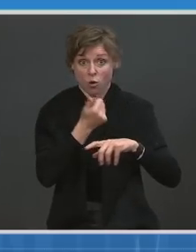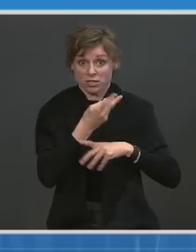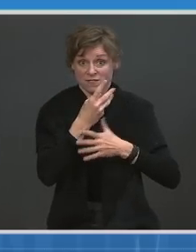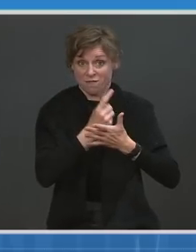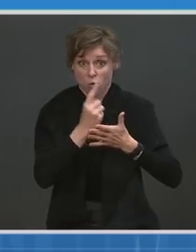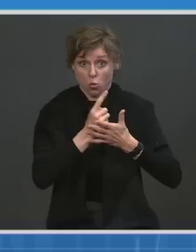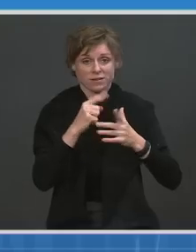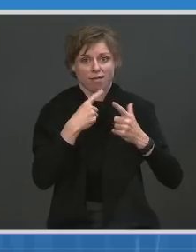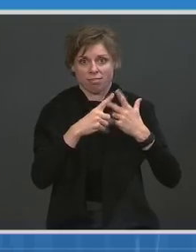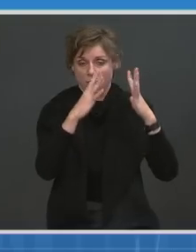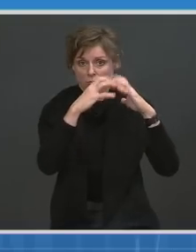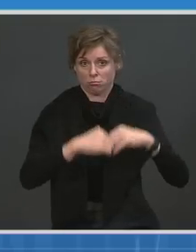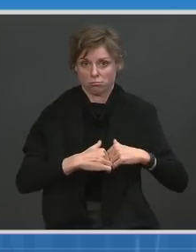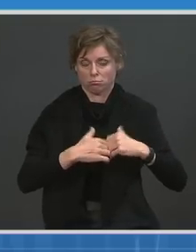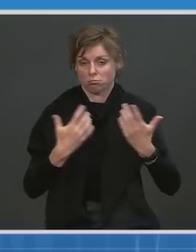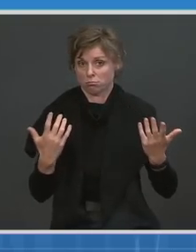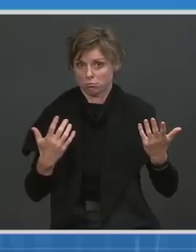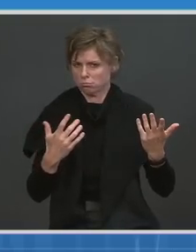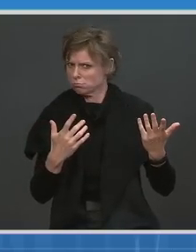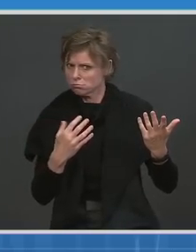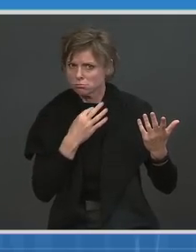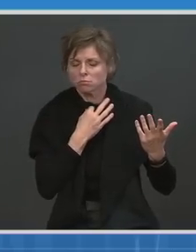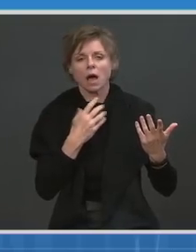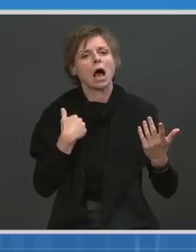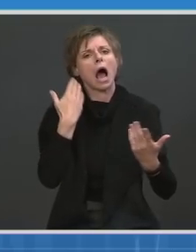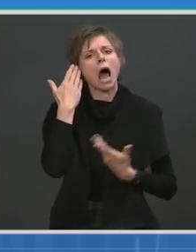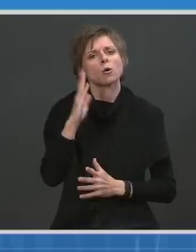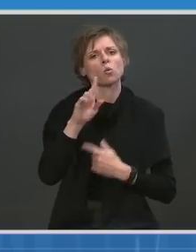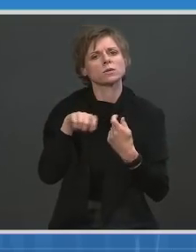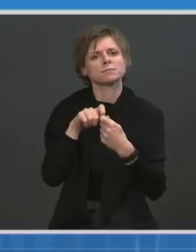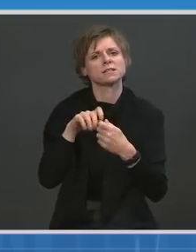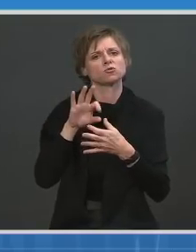on Florida. We can follow up on that. But I can say, across the board,